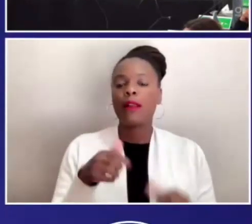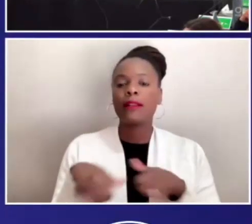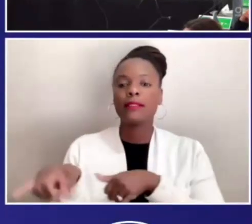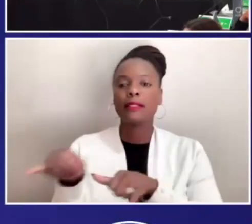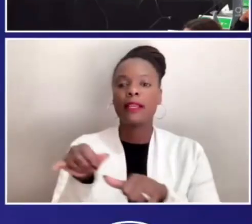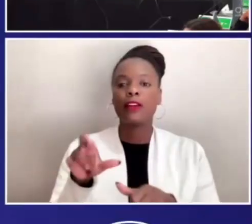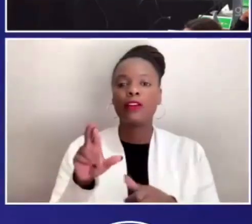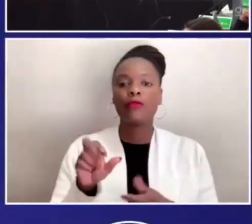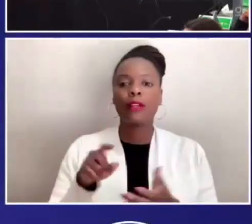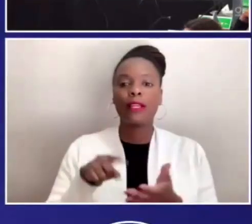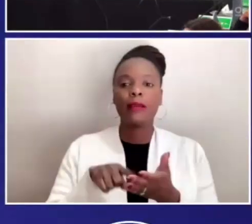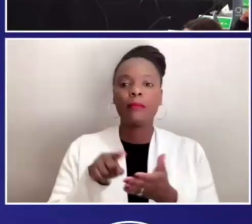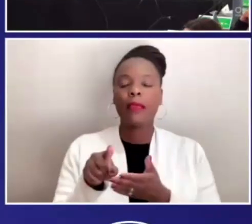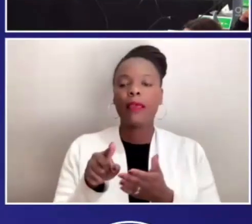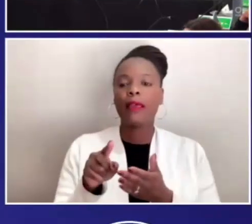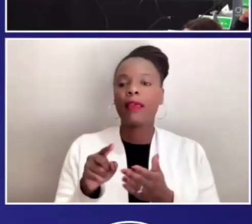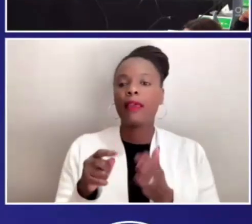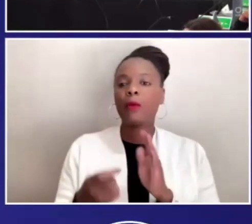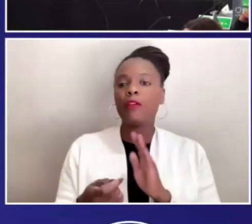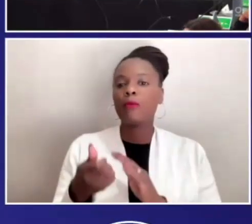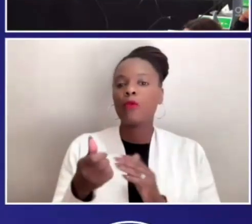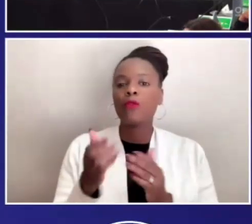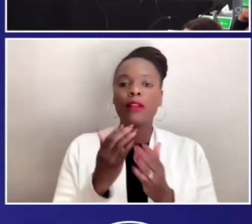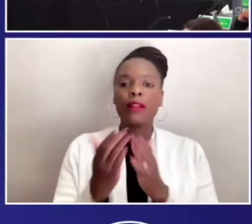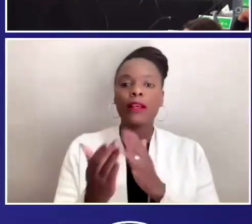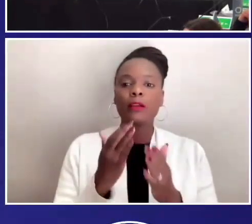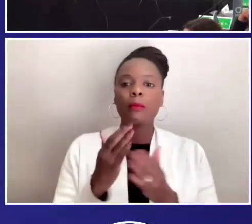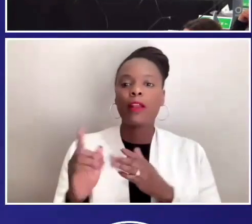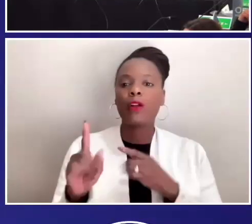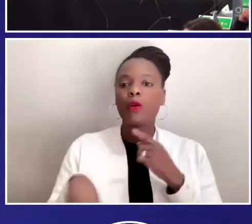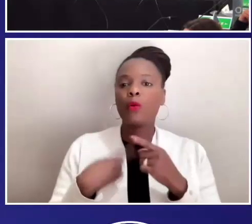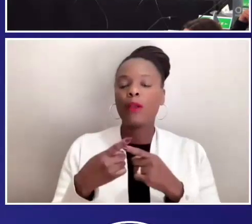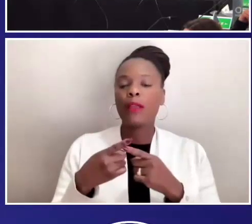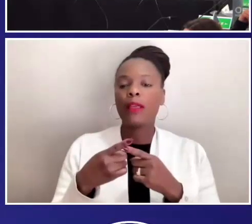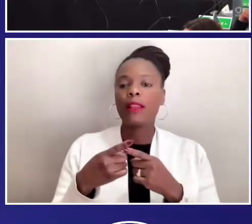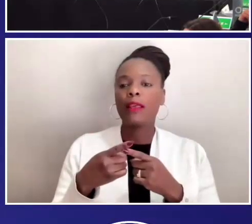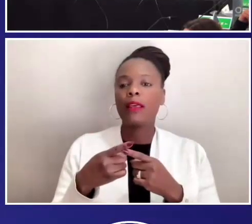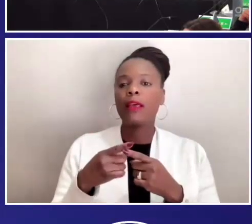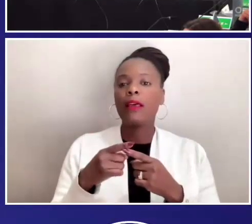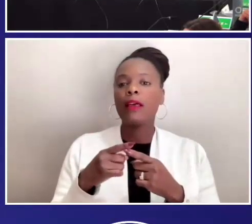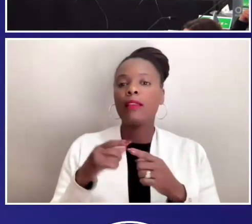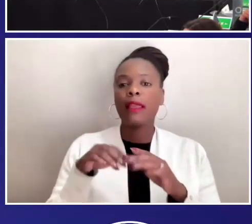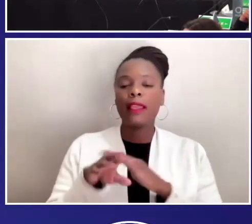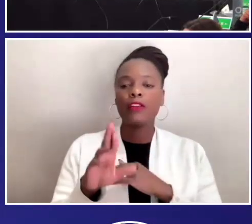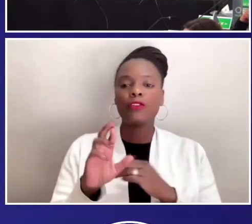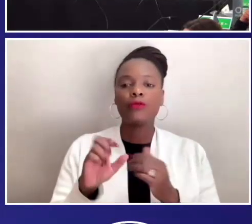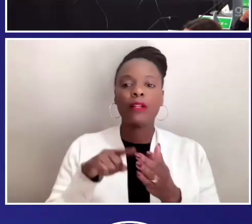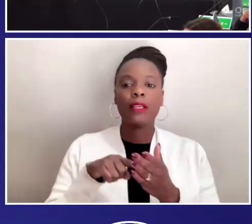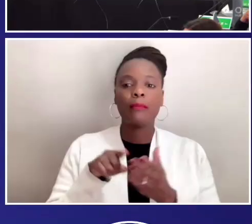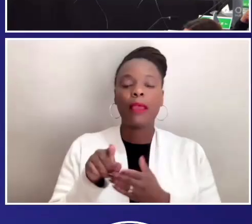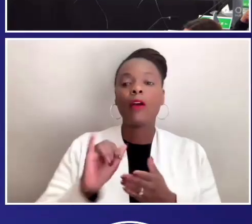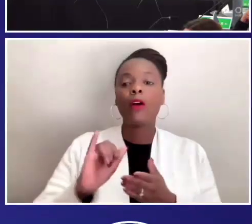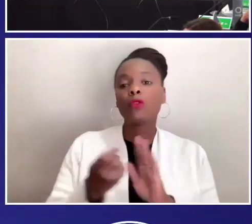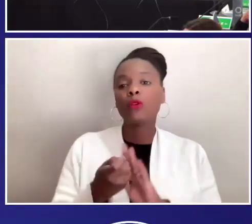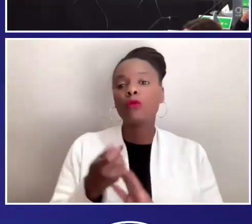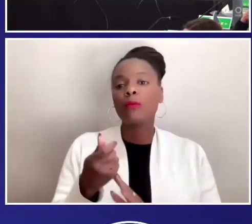entered repayment, and we've also removed who entered repayment before July 1, 2026 and, and then we've added,